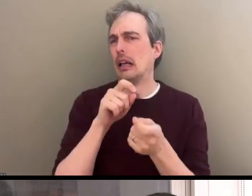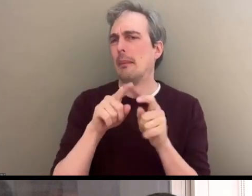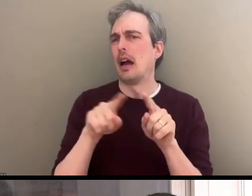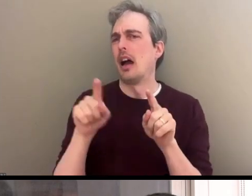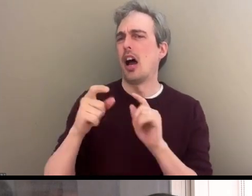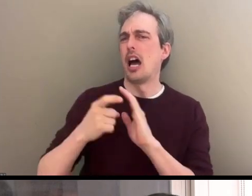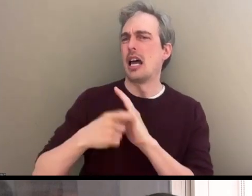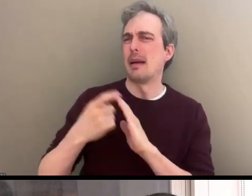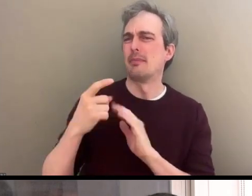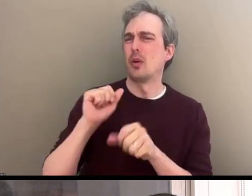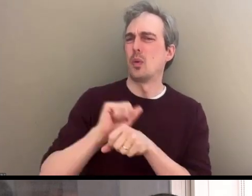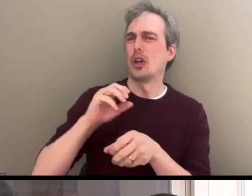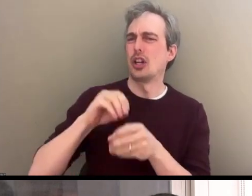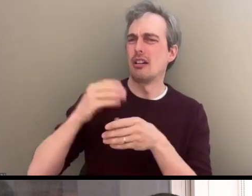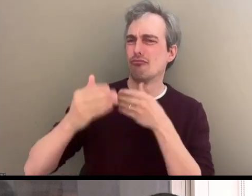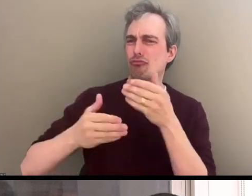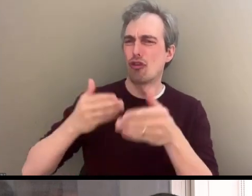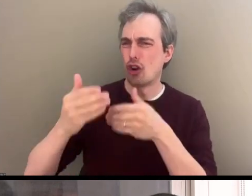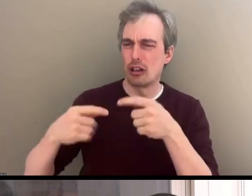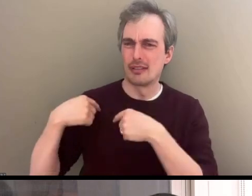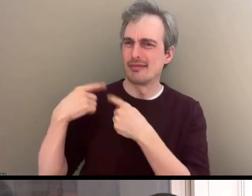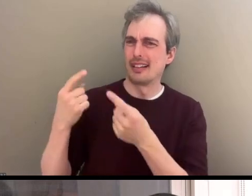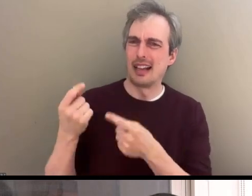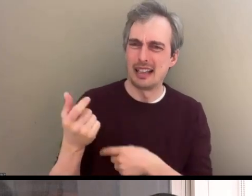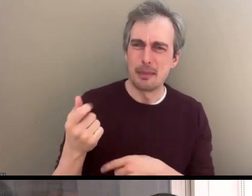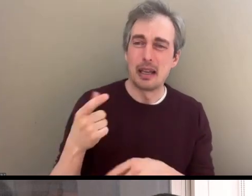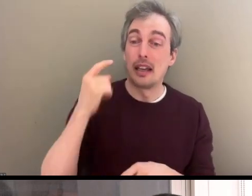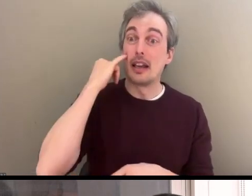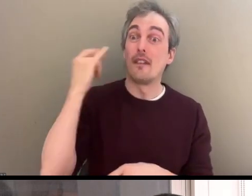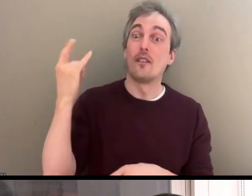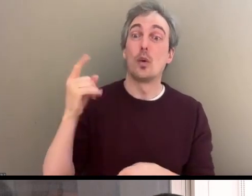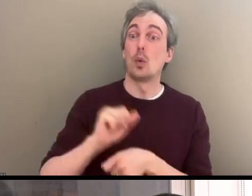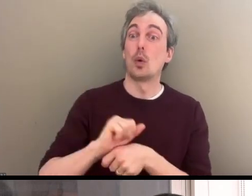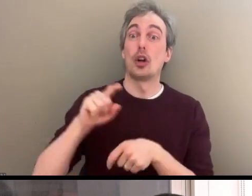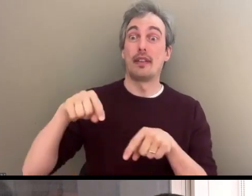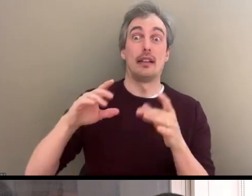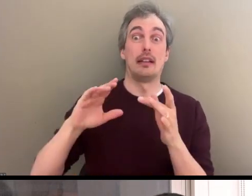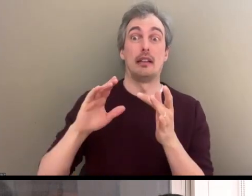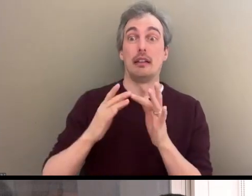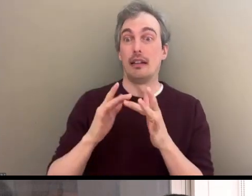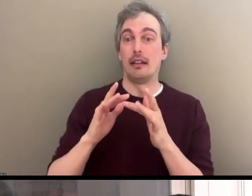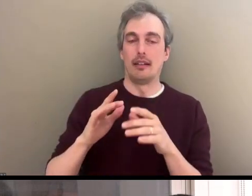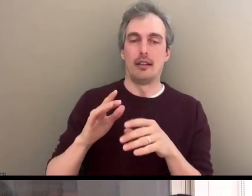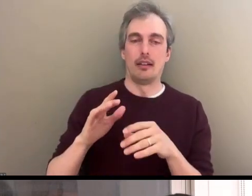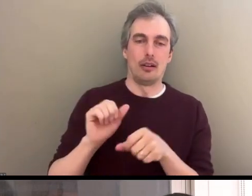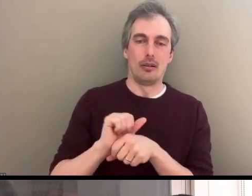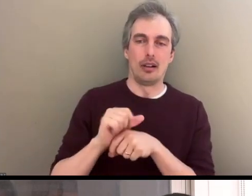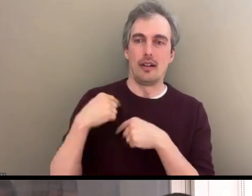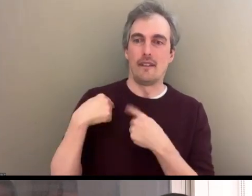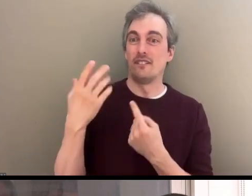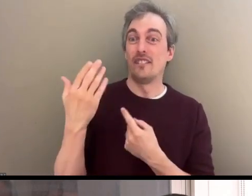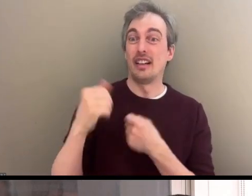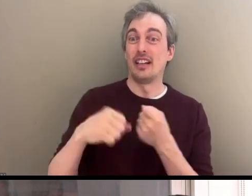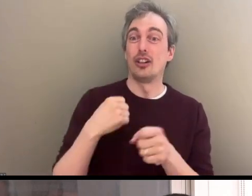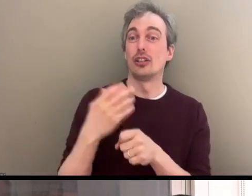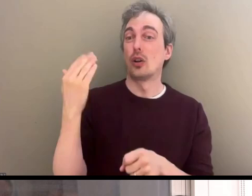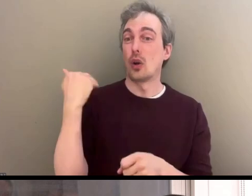If you were in the industry 15 years ago, you had to manually find the color contrast and manually do the math and try to try to figure that out.